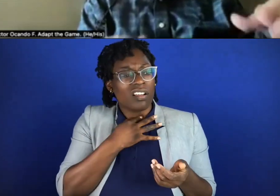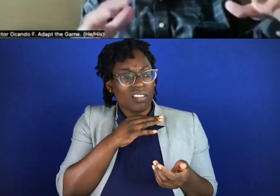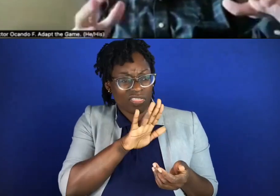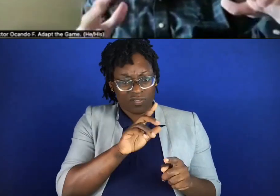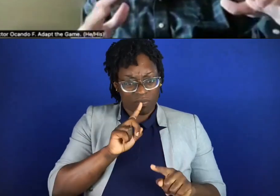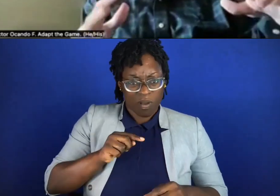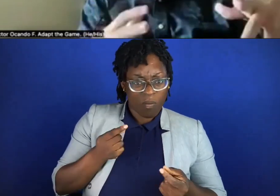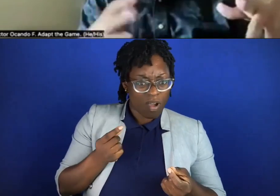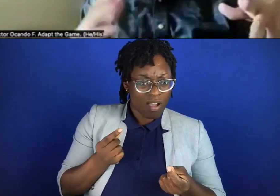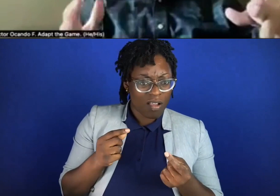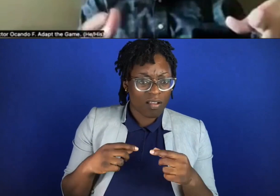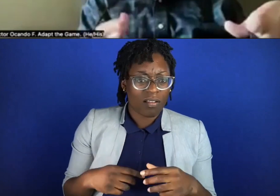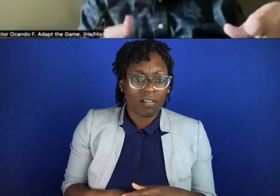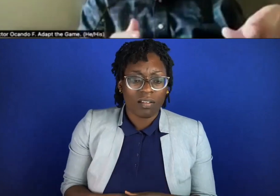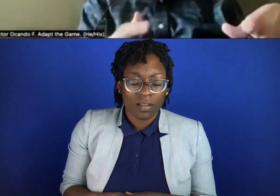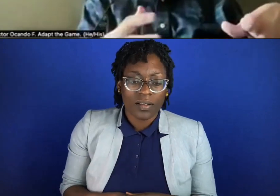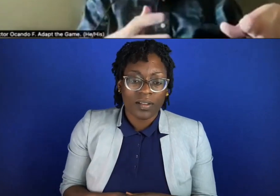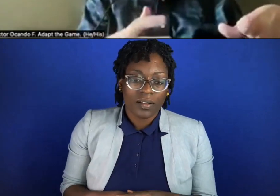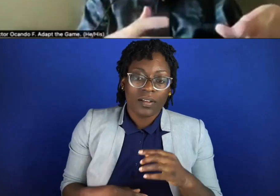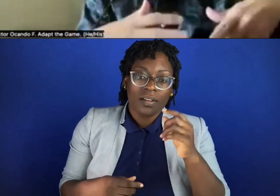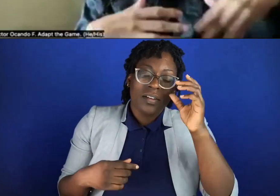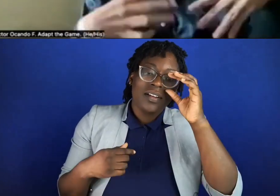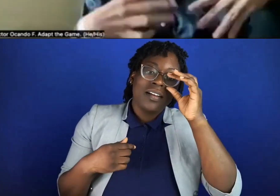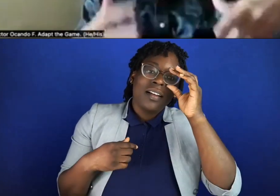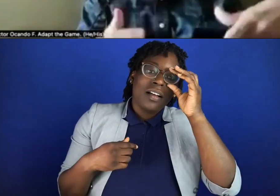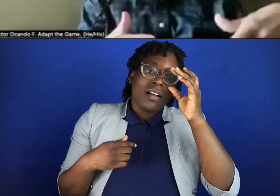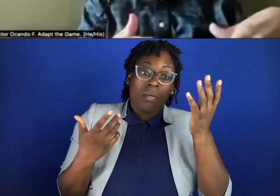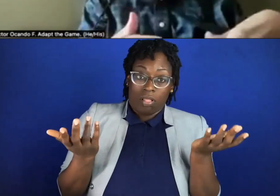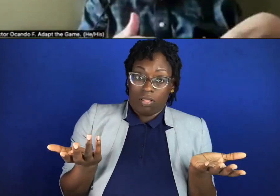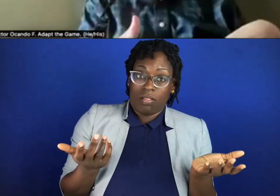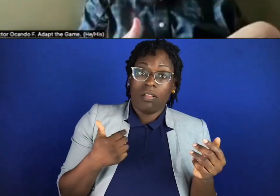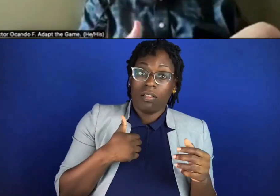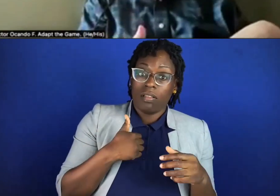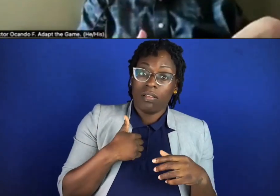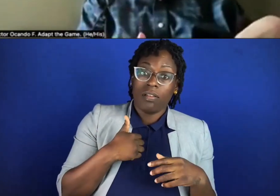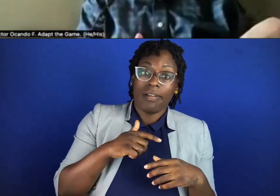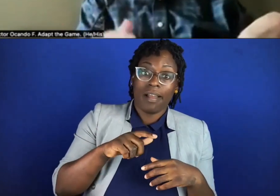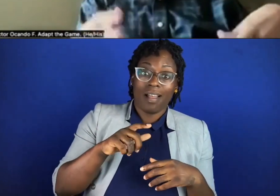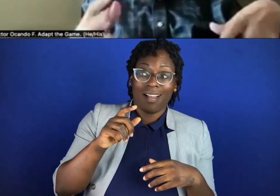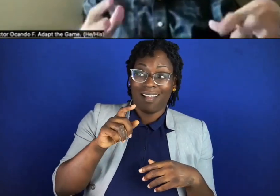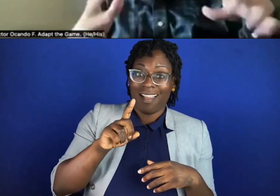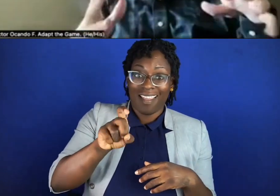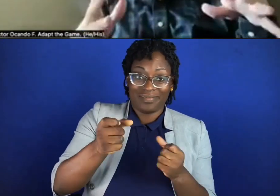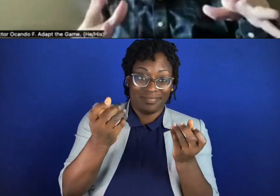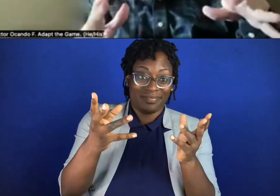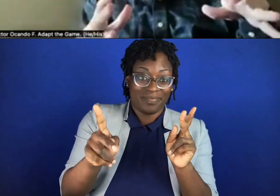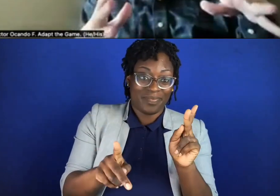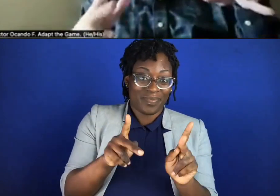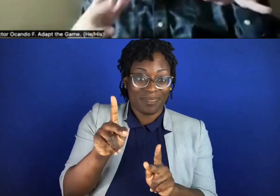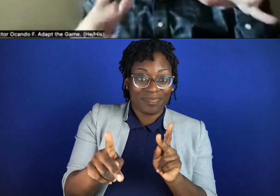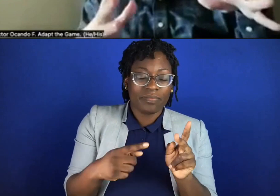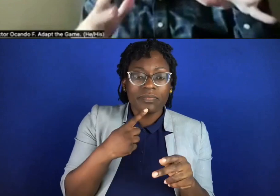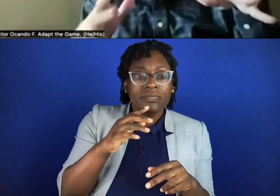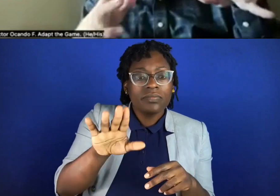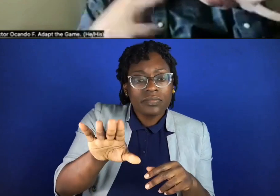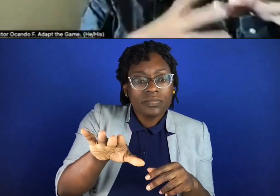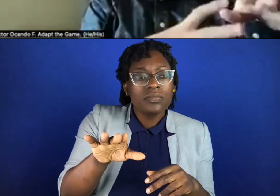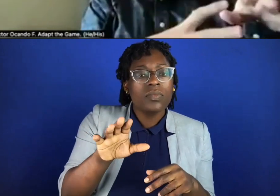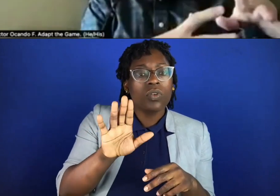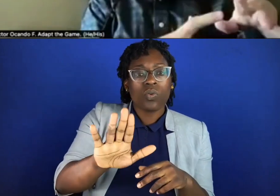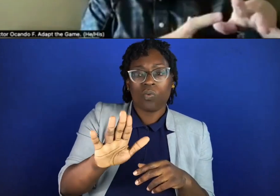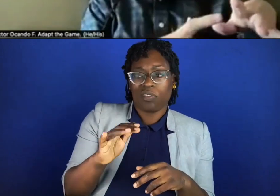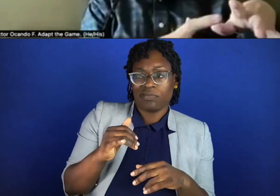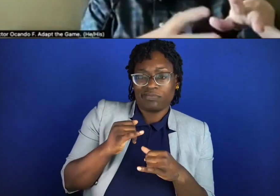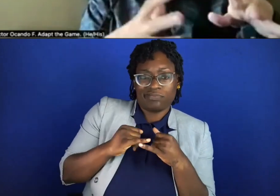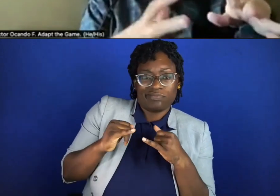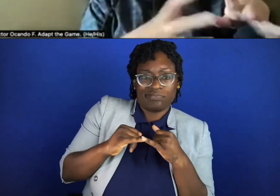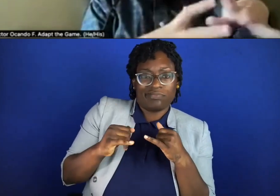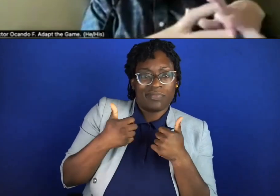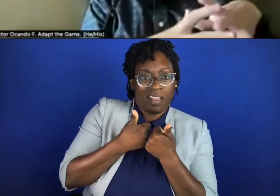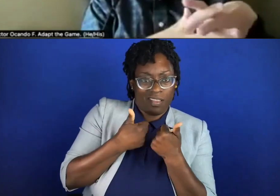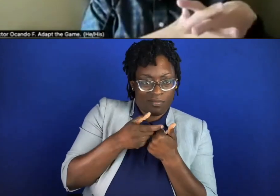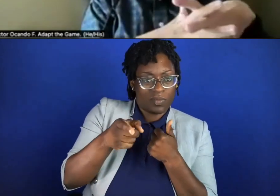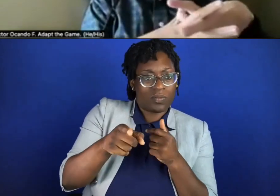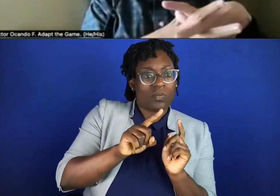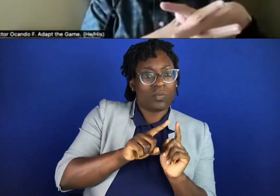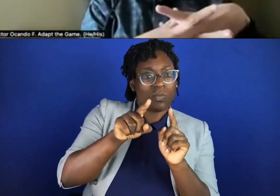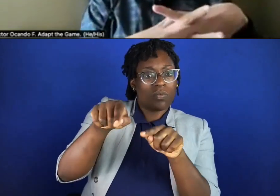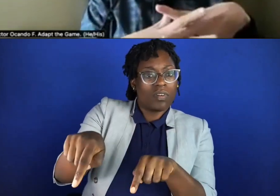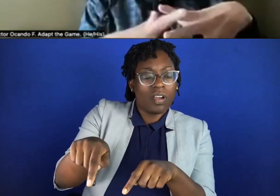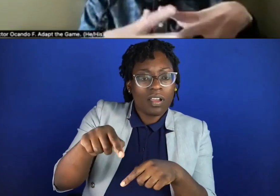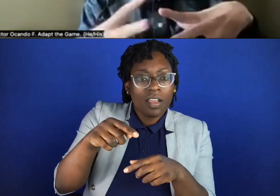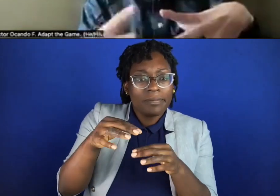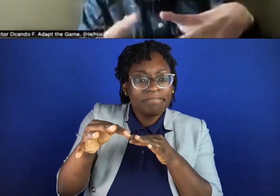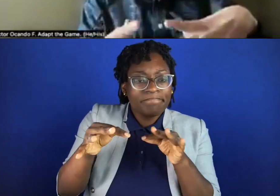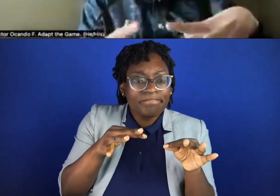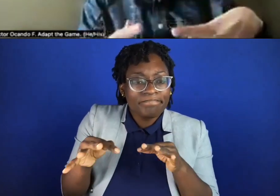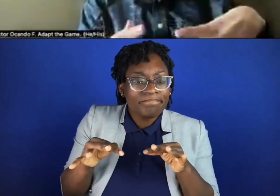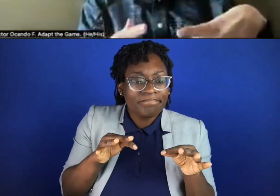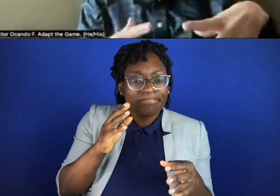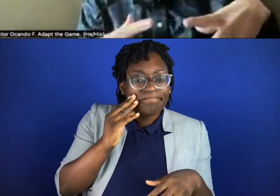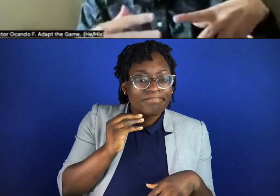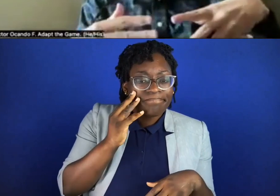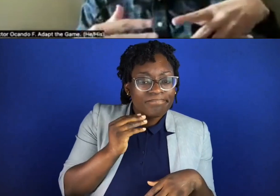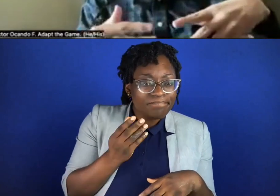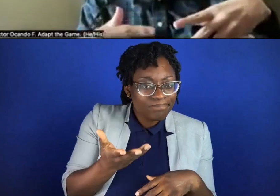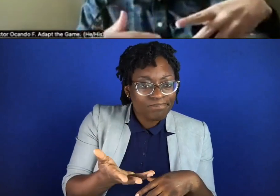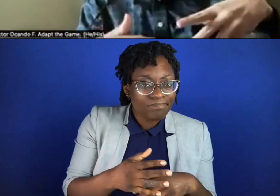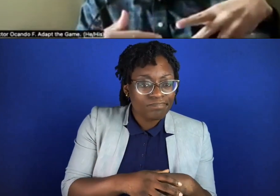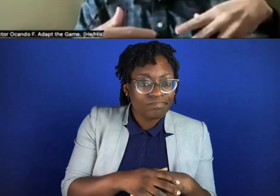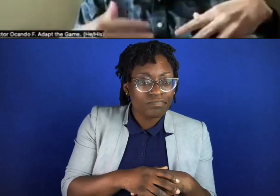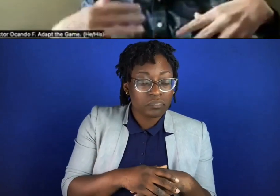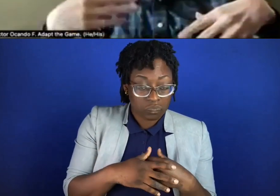They said. I asked them run me through the last time you went to a game. Then they started